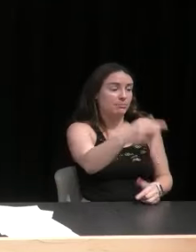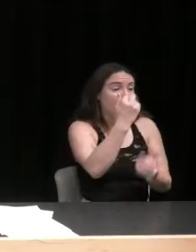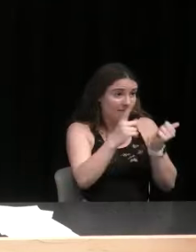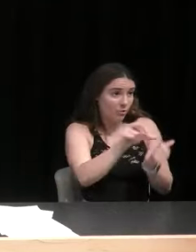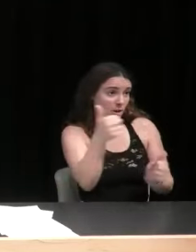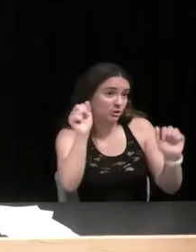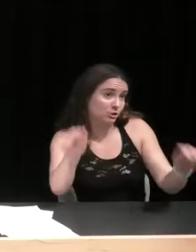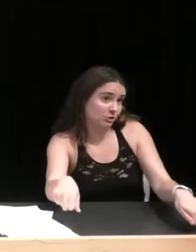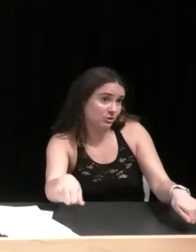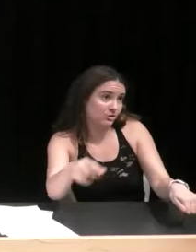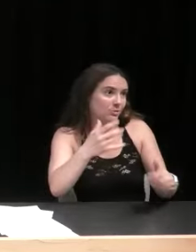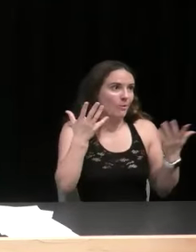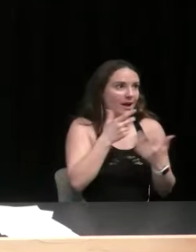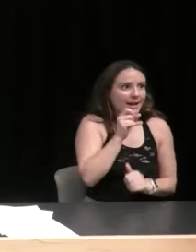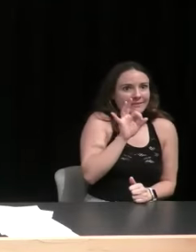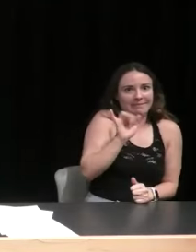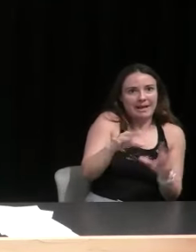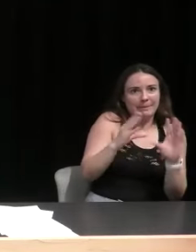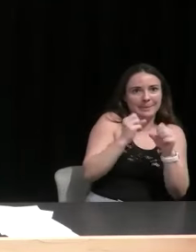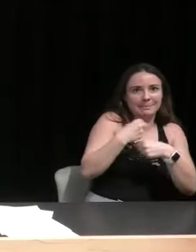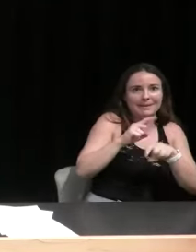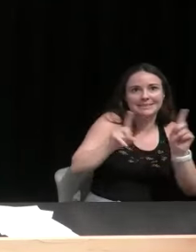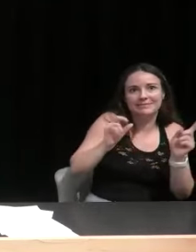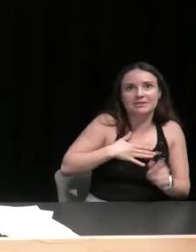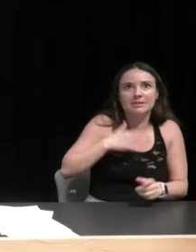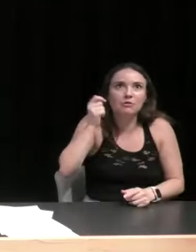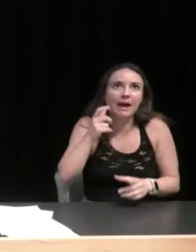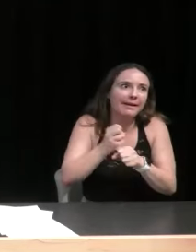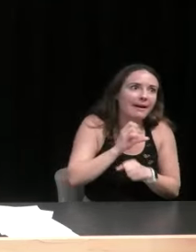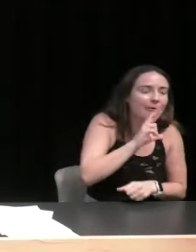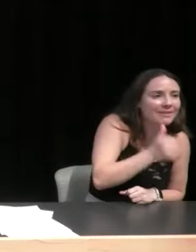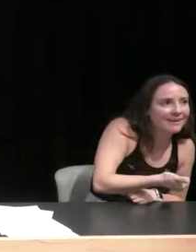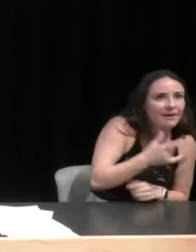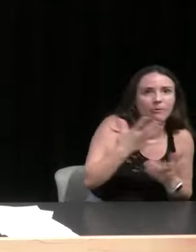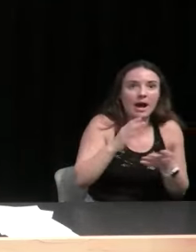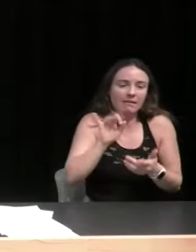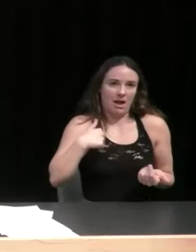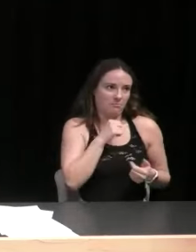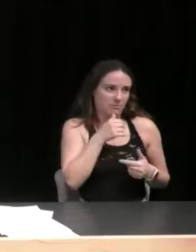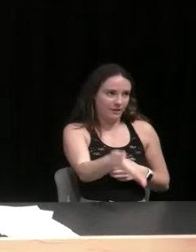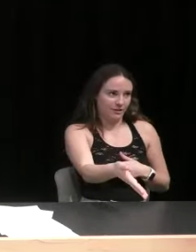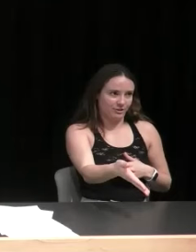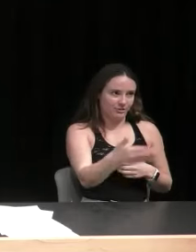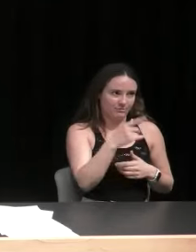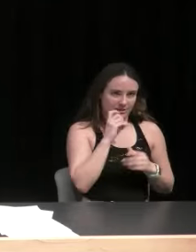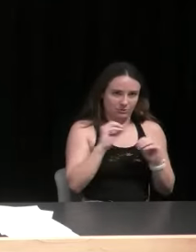important decision-making being made if I'm not able to attend because uh the interpreters were